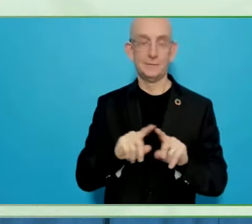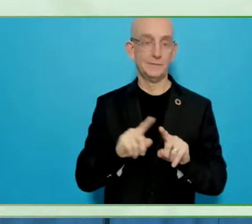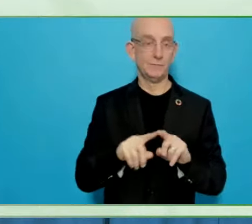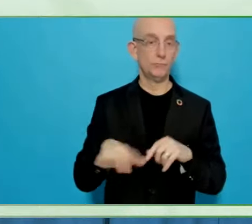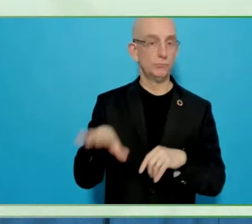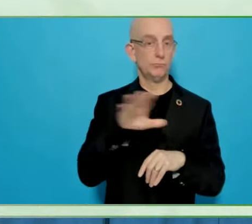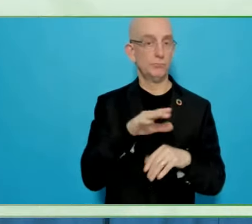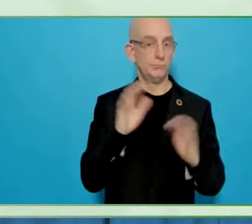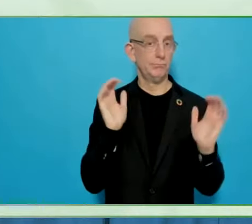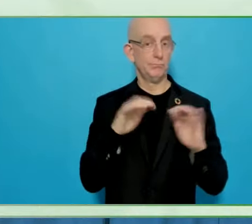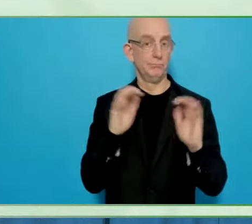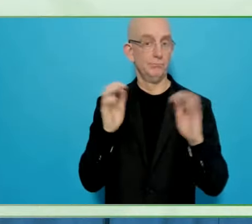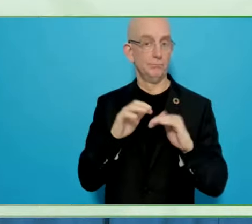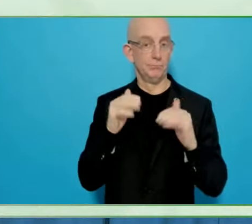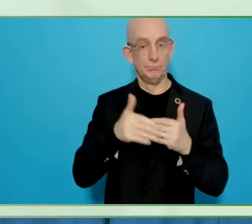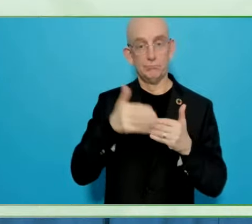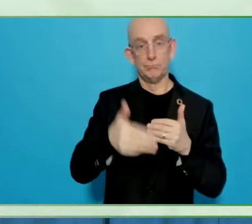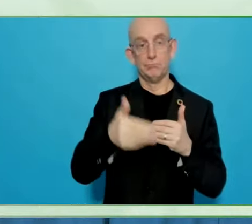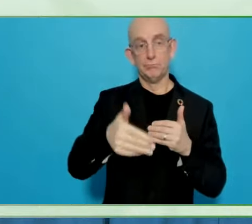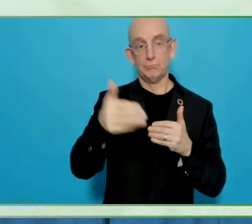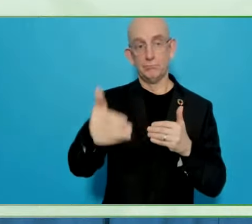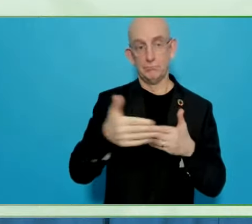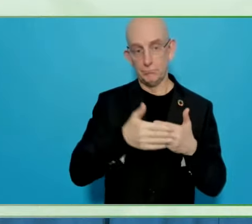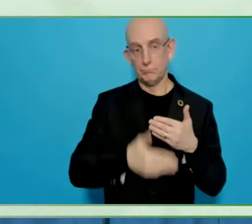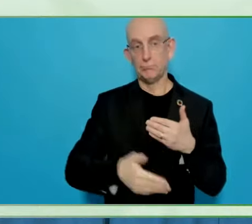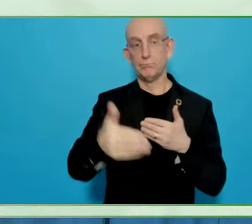for four years.